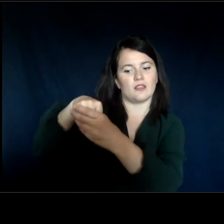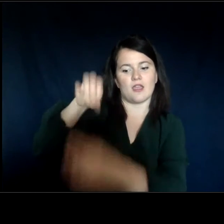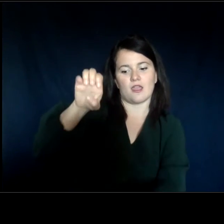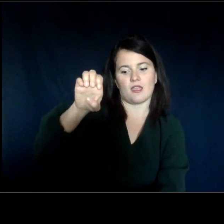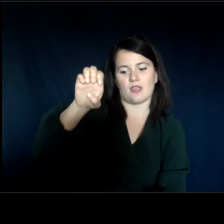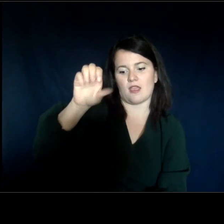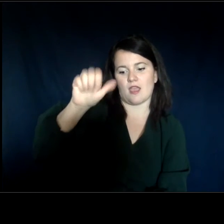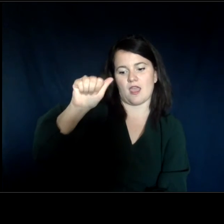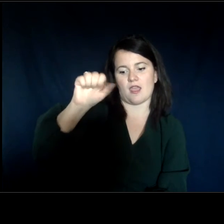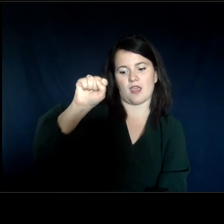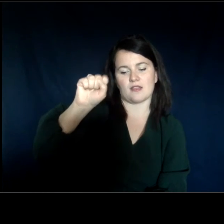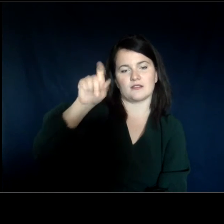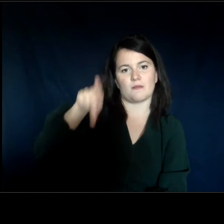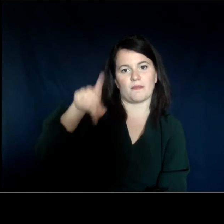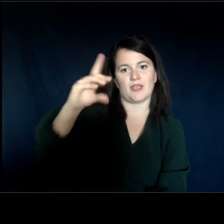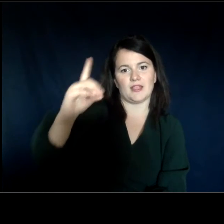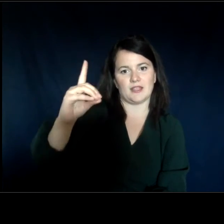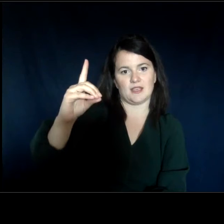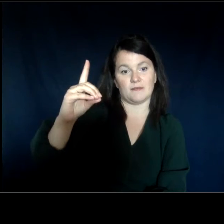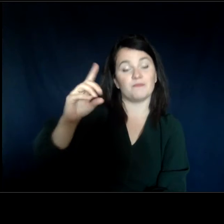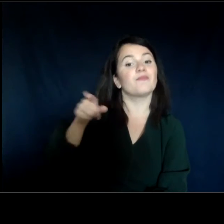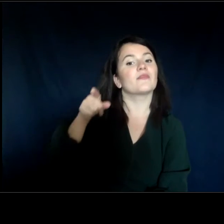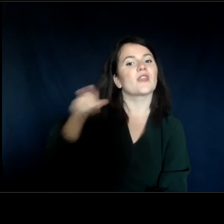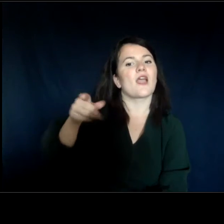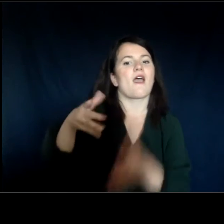And he'll provide us with a view from the service provision